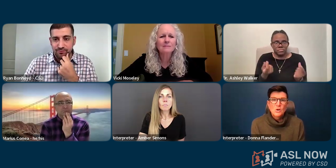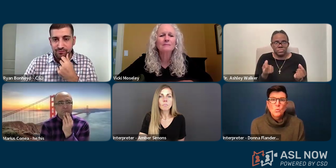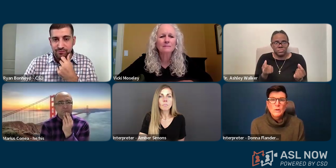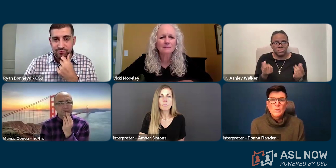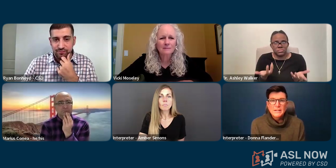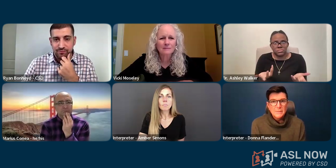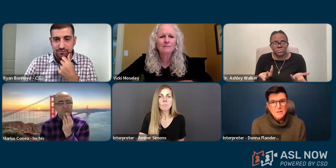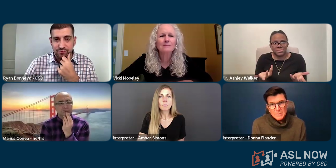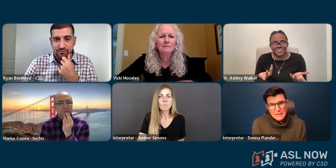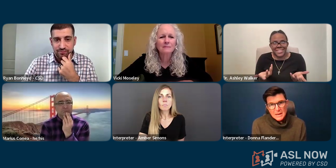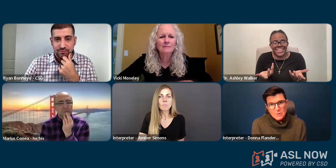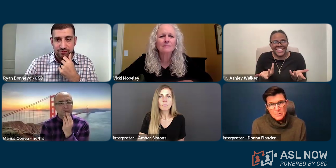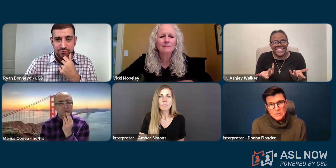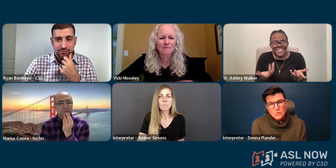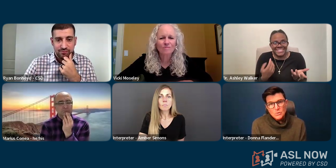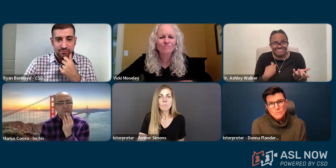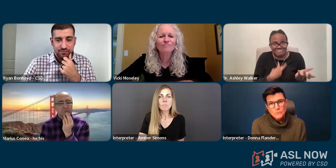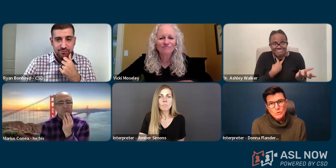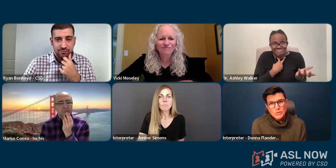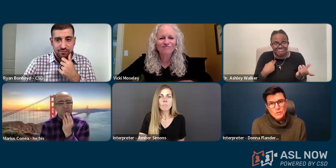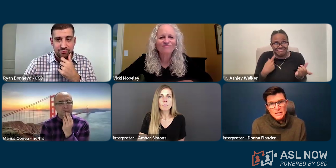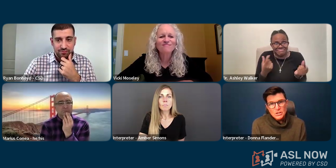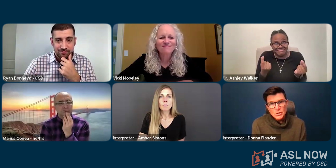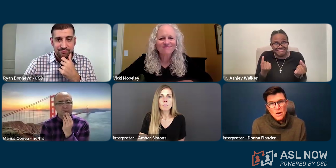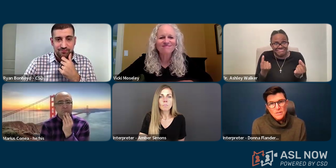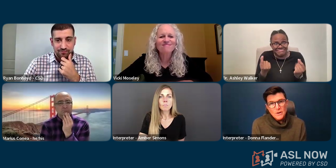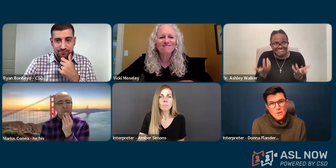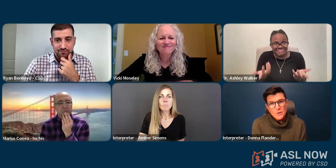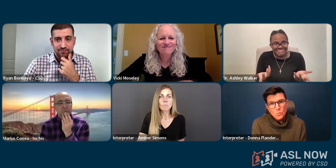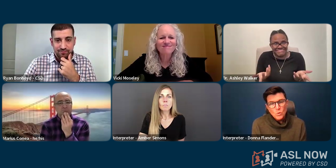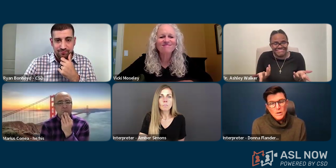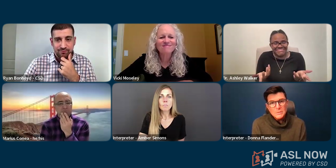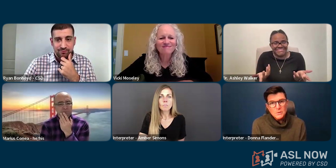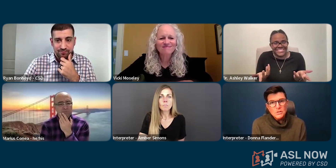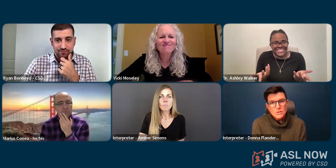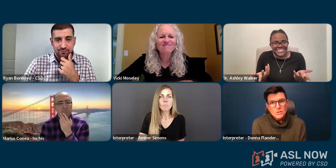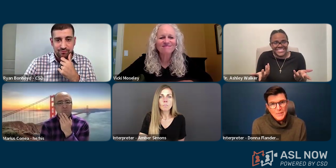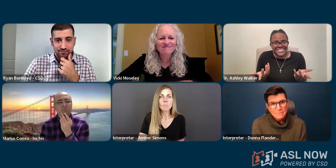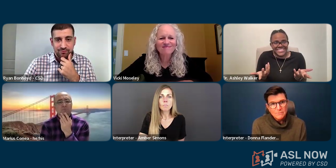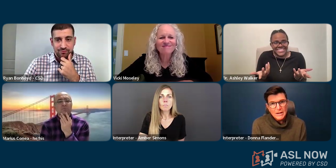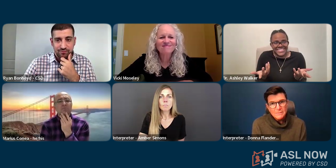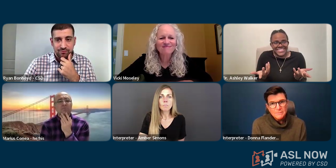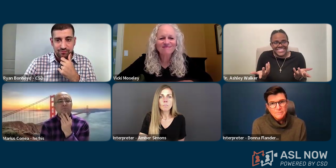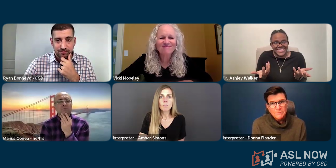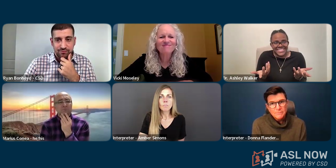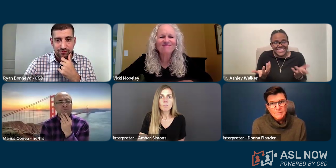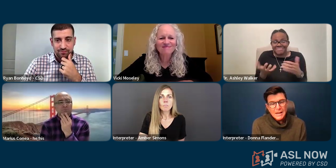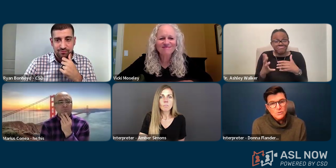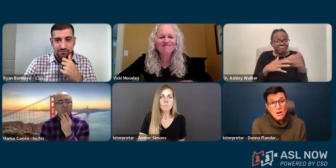And so we wind up not being able to resolve the issue on the phone. What am I supposed to do about that? Right.